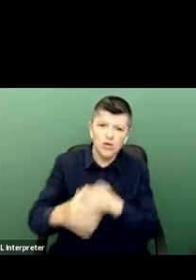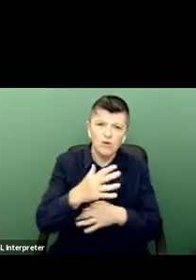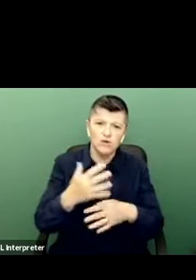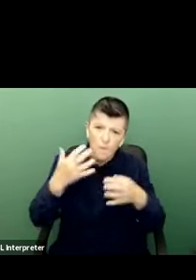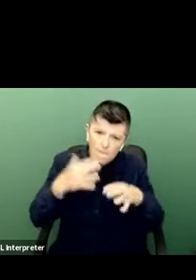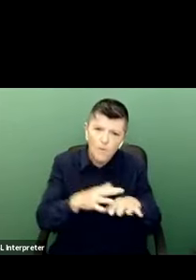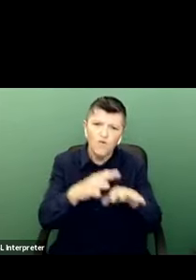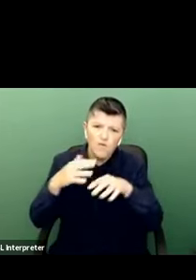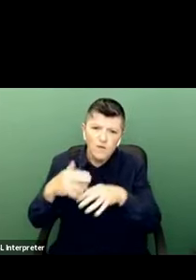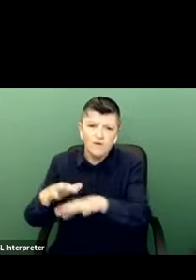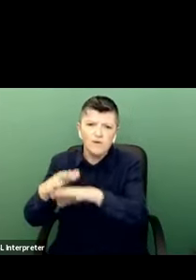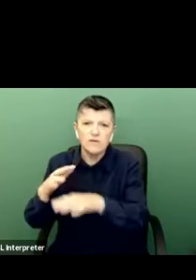a variety of which